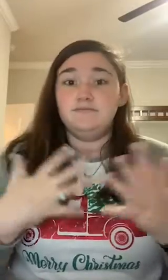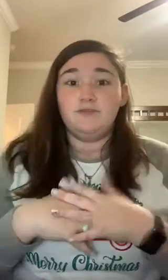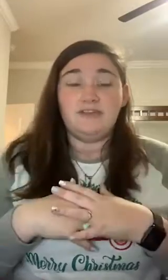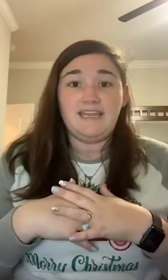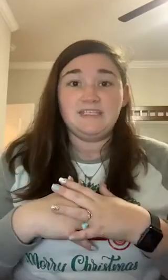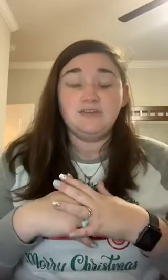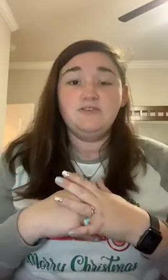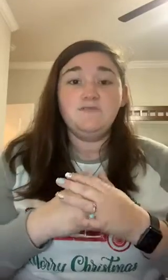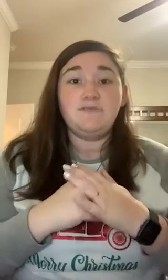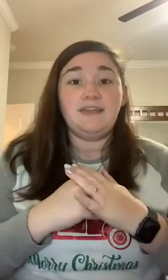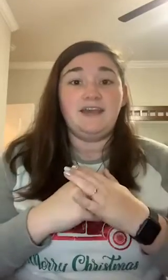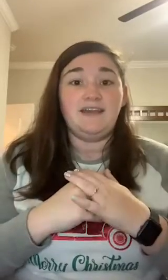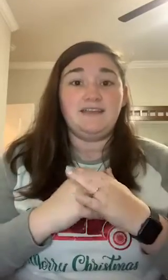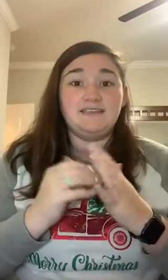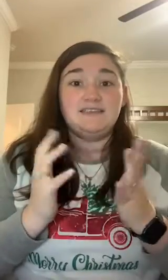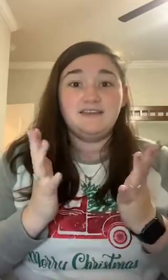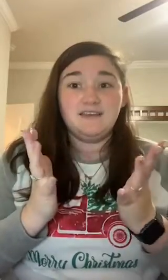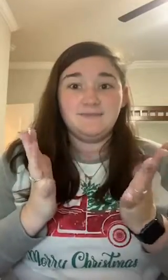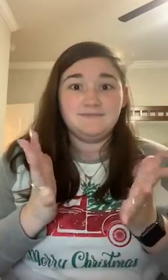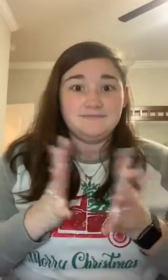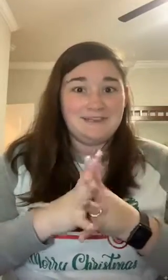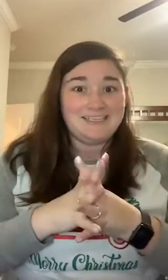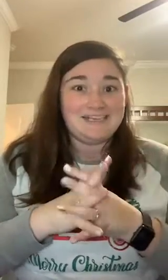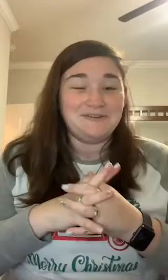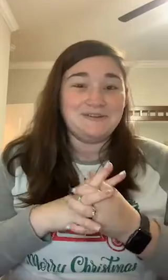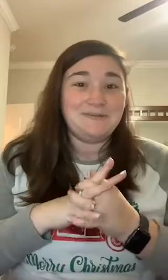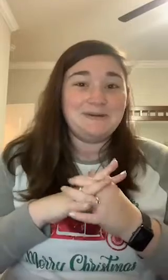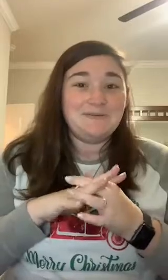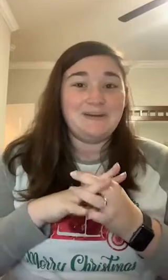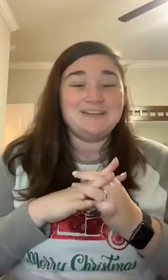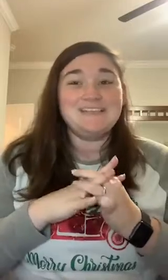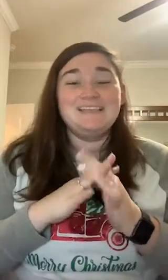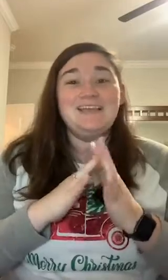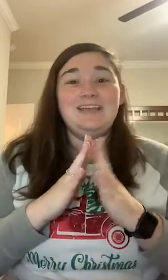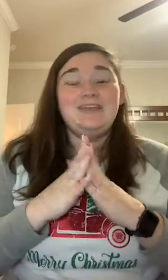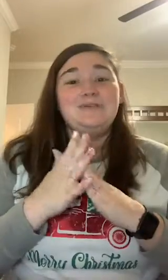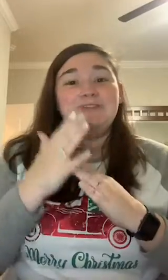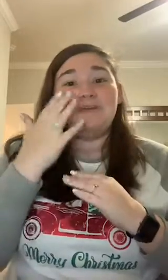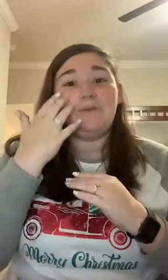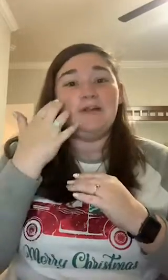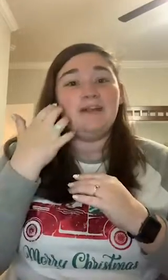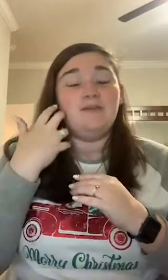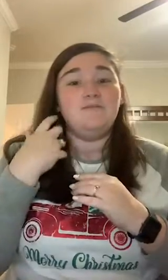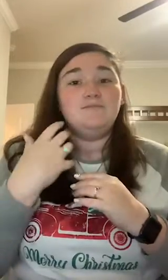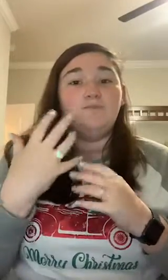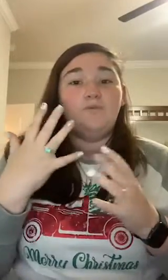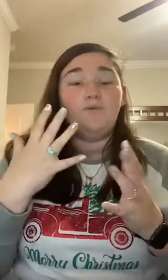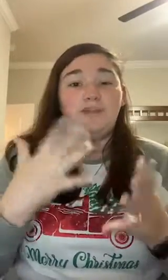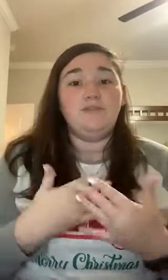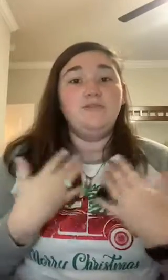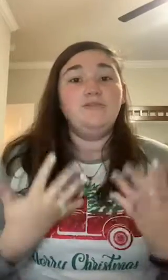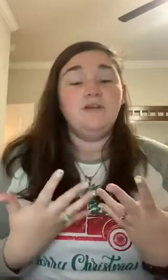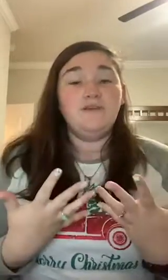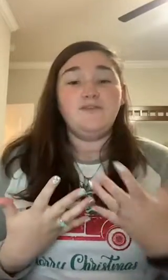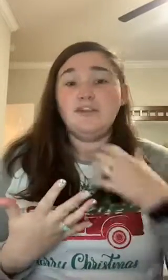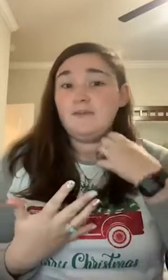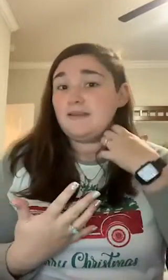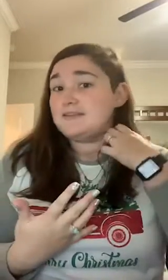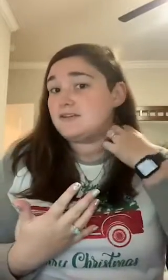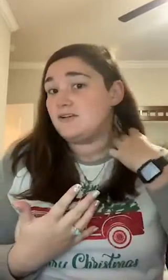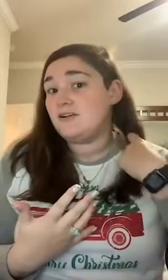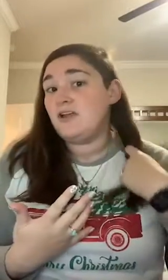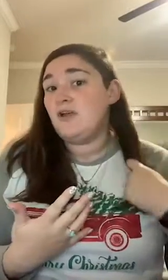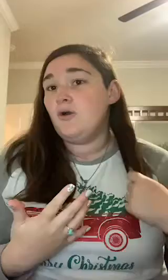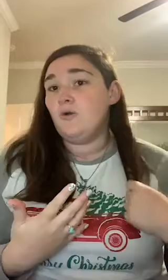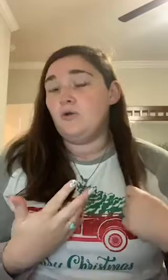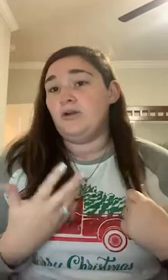relate to because that's how interpreting works. you interpret what you feel about the song or